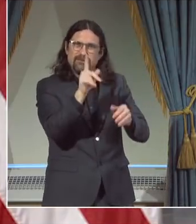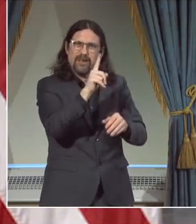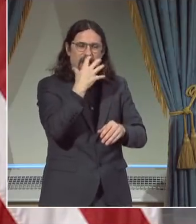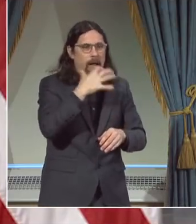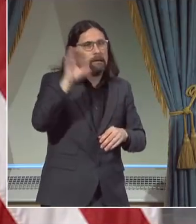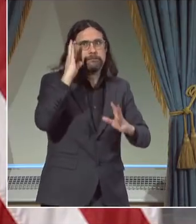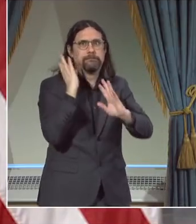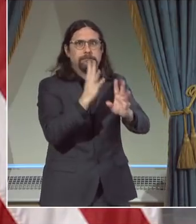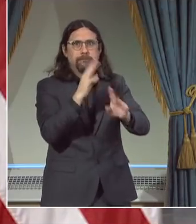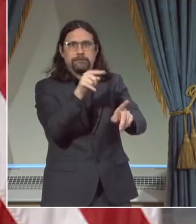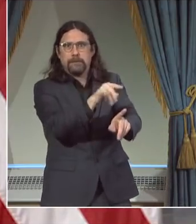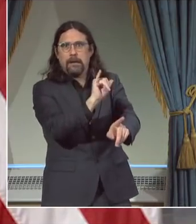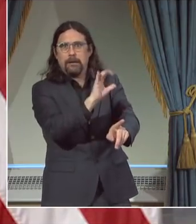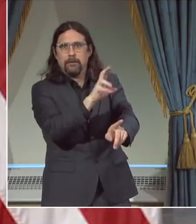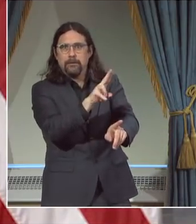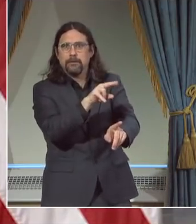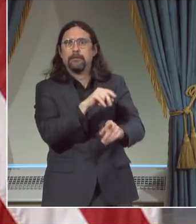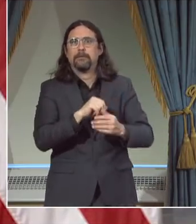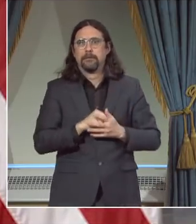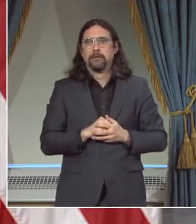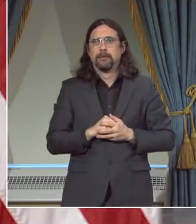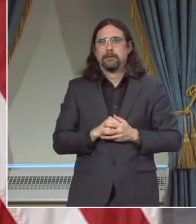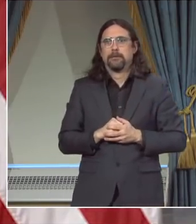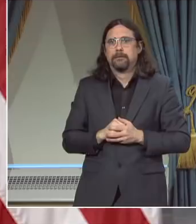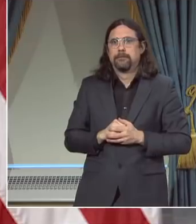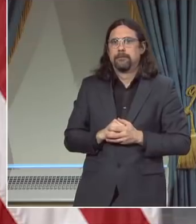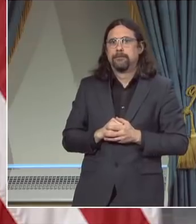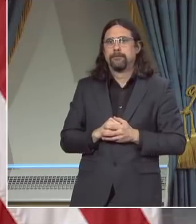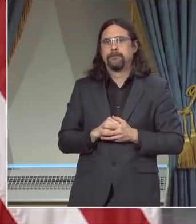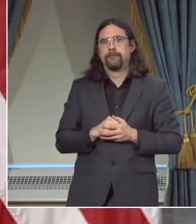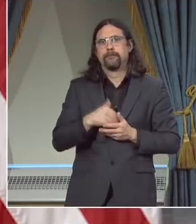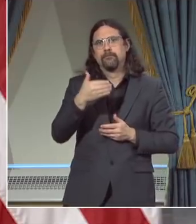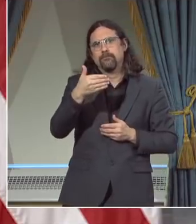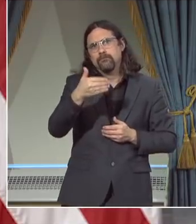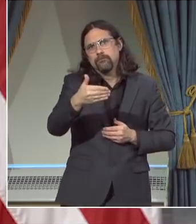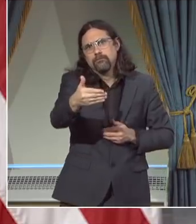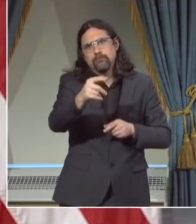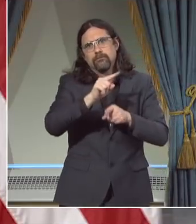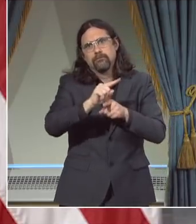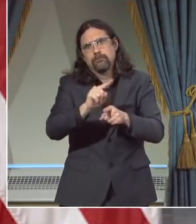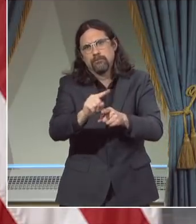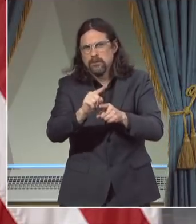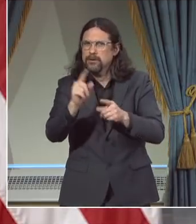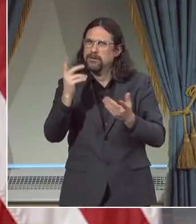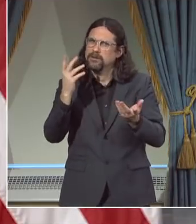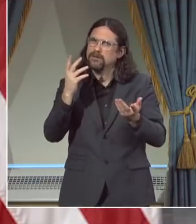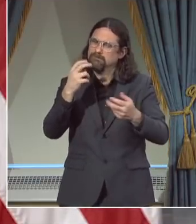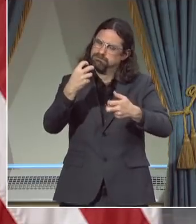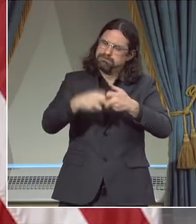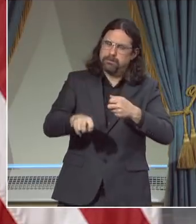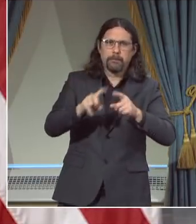BE AN EXTRAORDINARILY TOUGH NEXT WFE WEKSE, BUT WE WILL KEEP SENDGIN MORE AND MORE